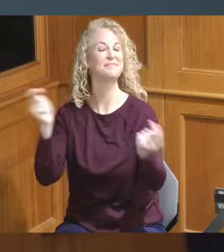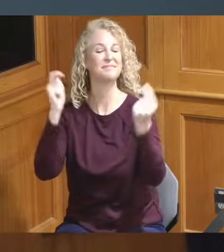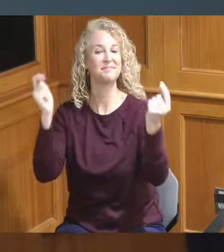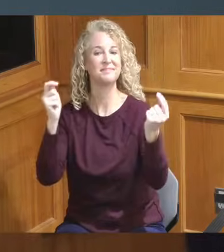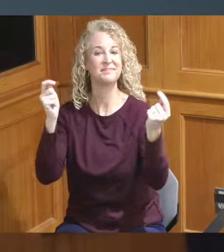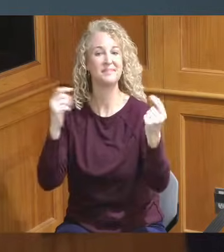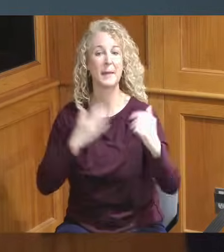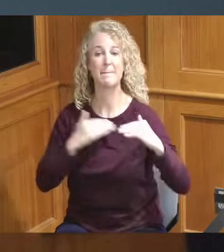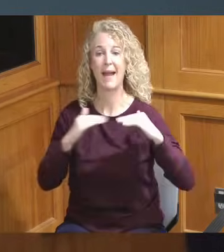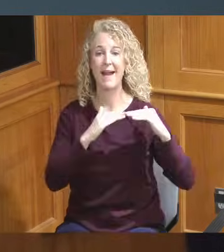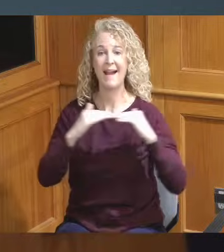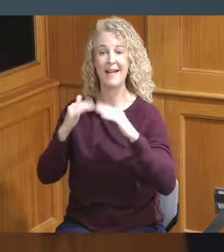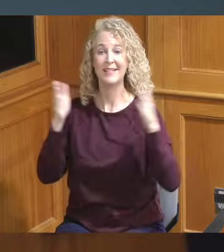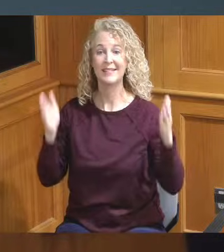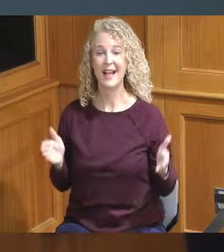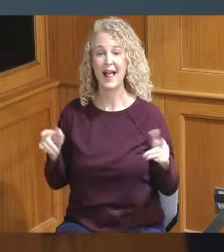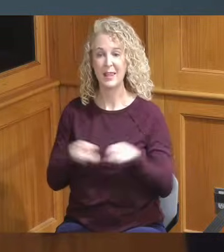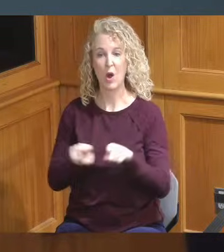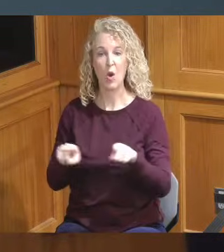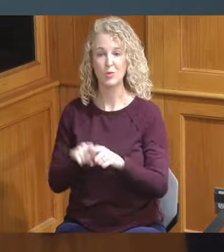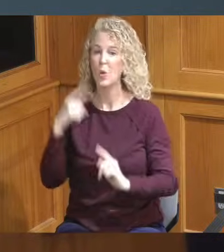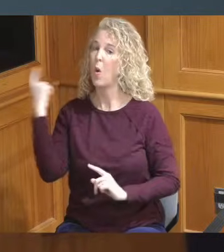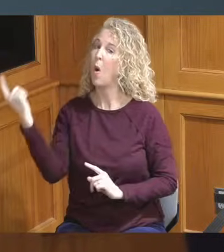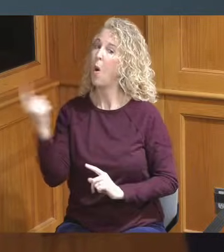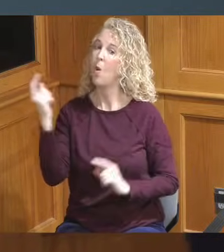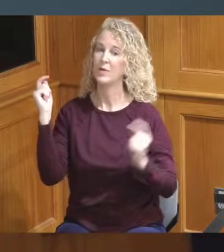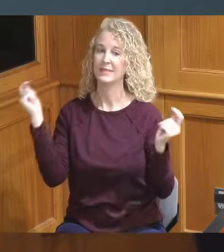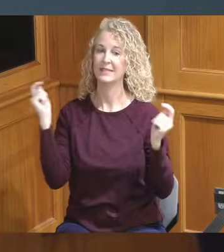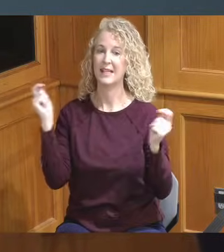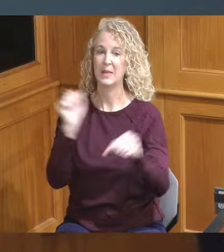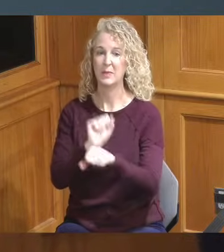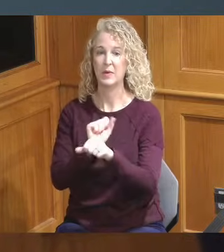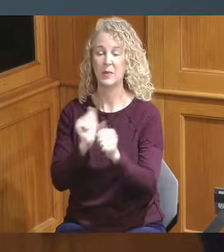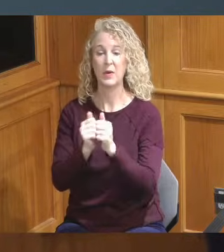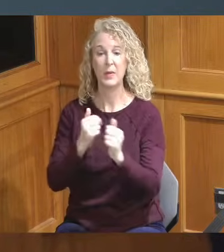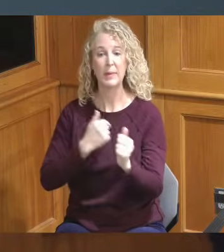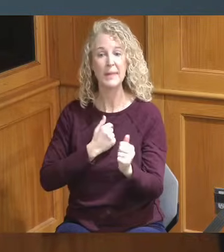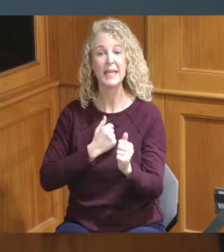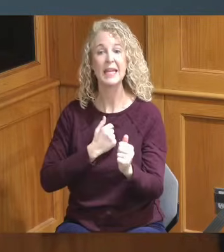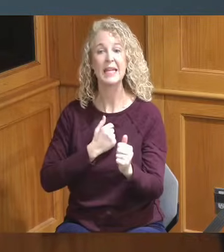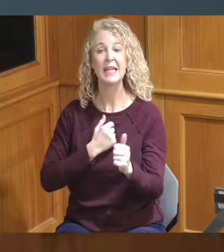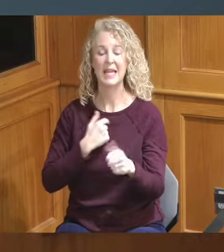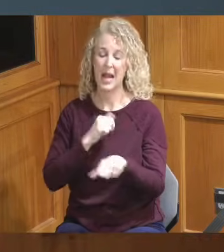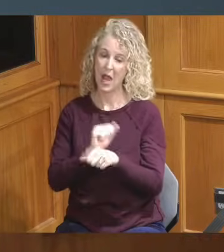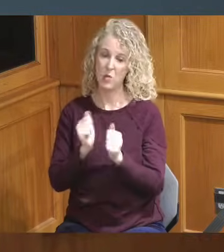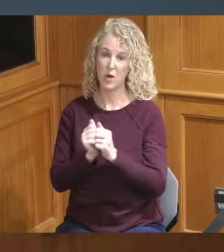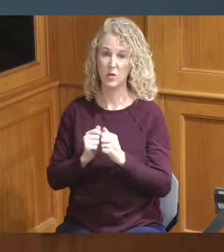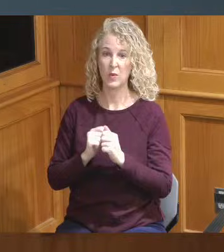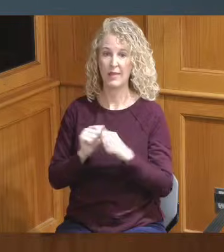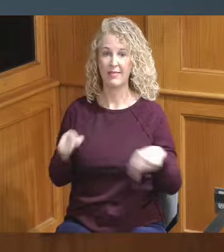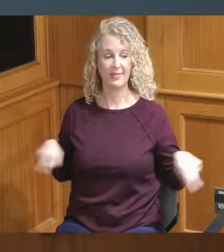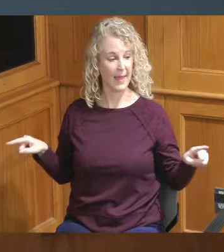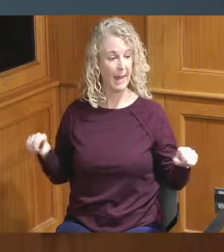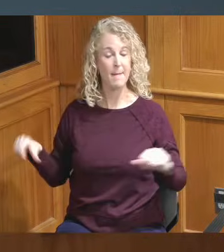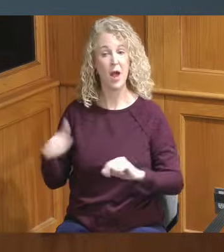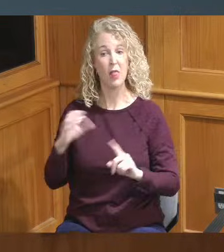co my colleagues have also worked with me and I've worked with them to acknowledge other cultures and